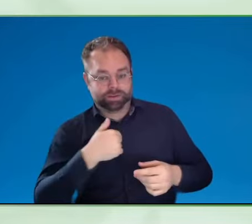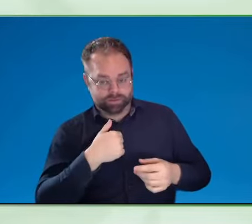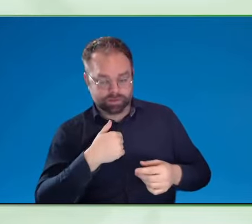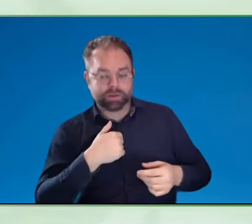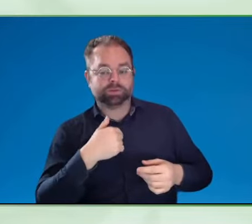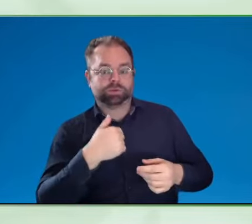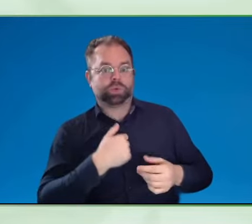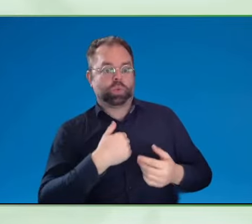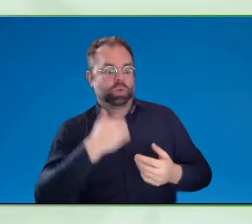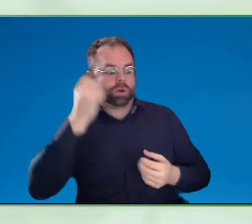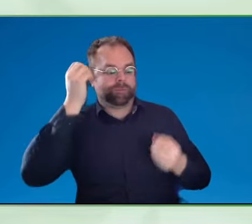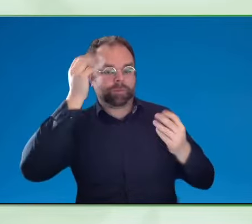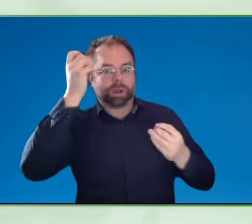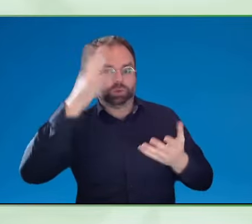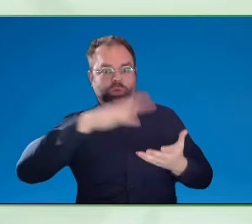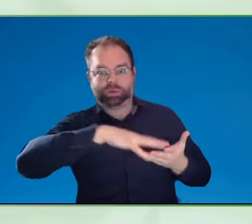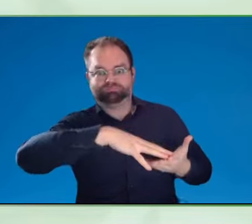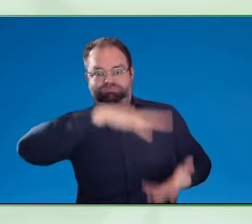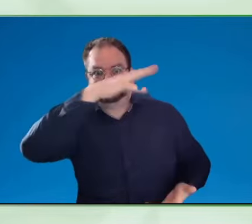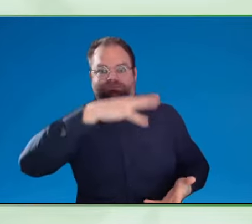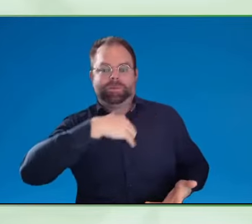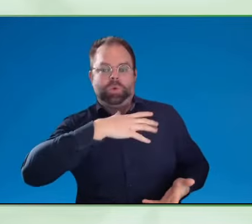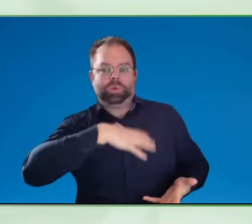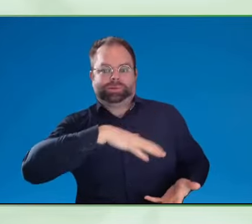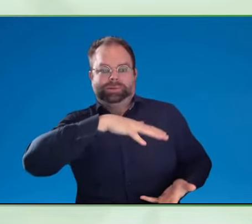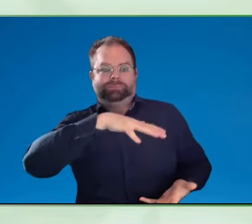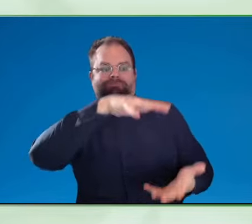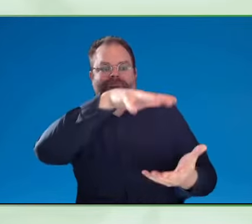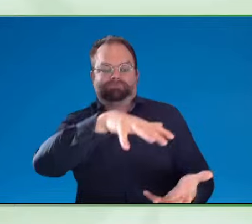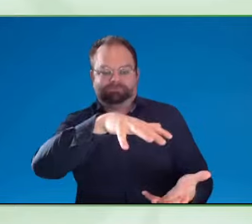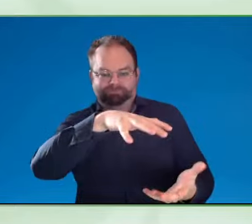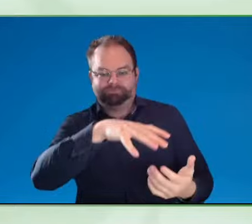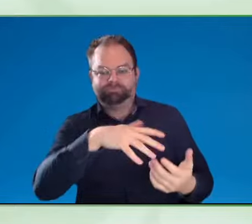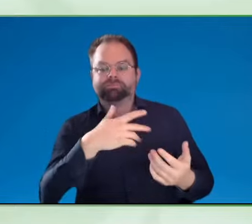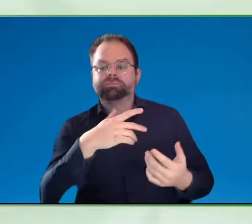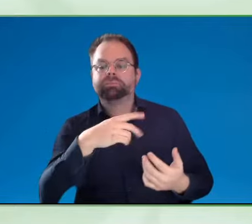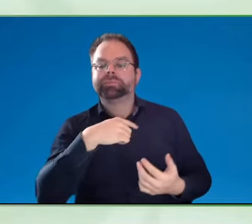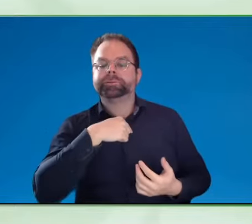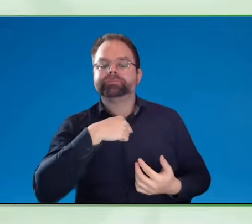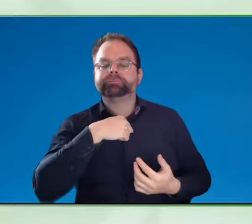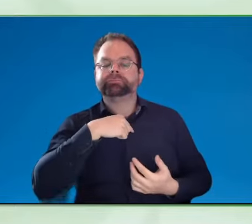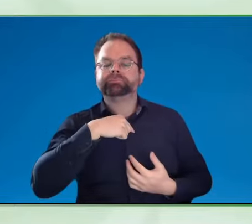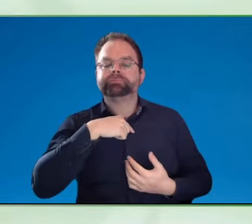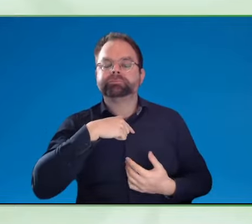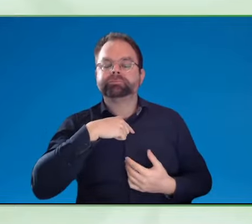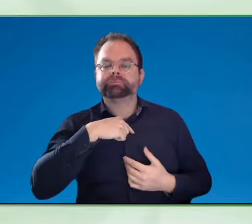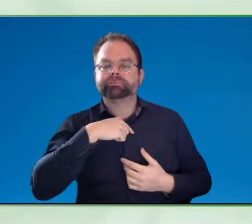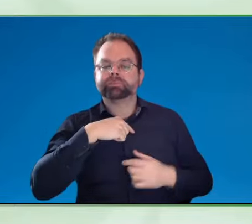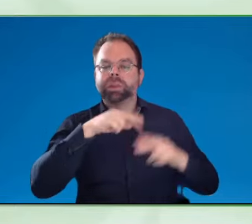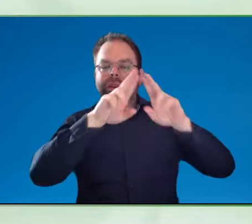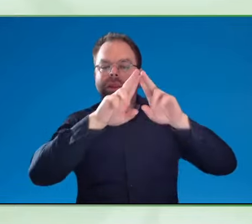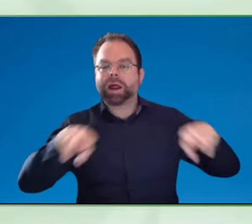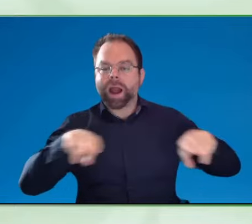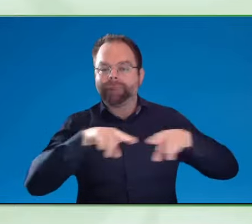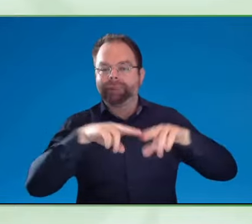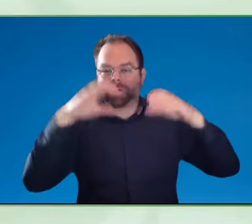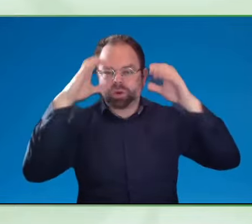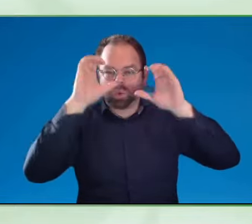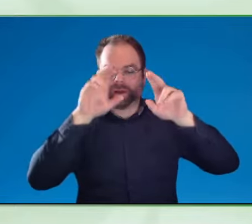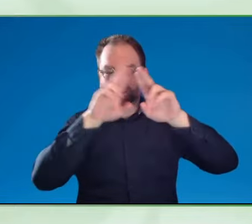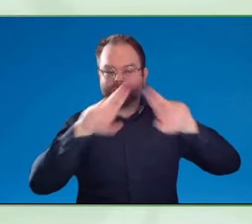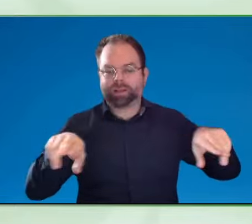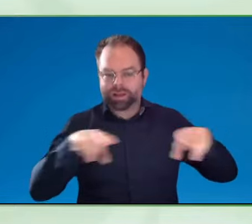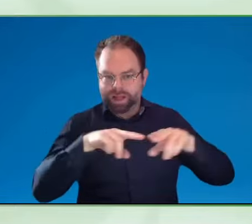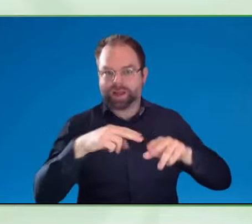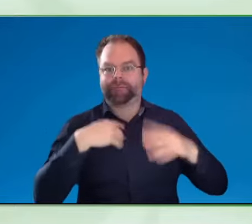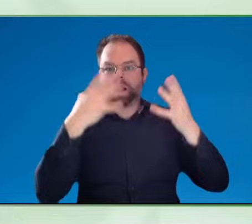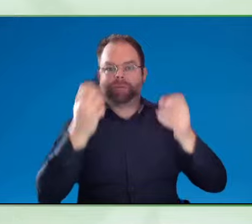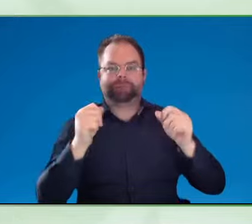You will find a link there on the organisation and you will have more information on my LinkedIn